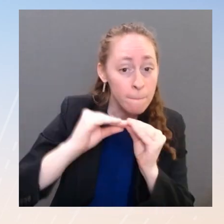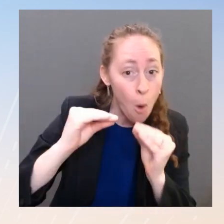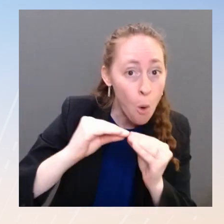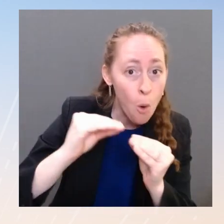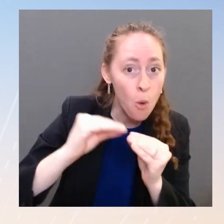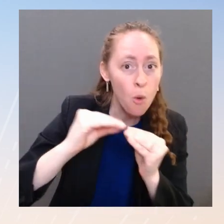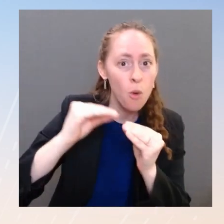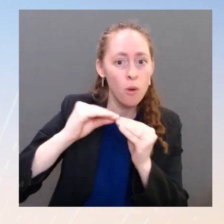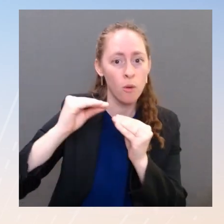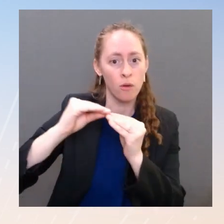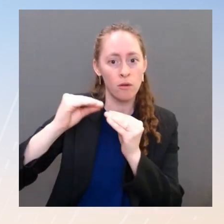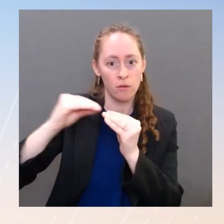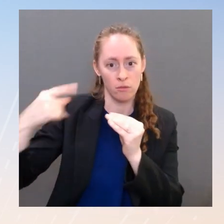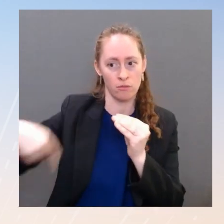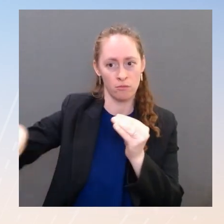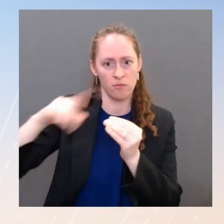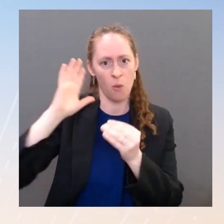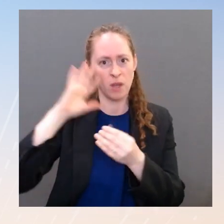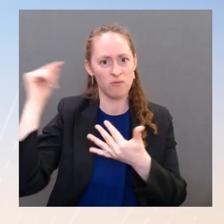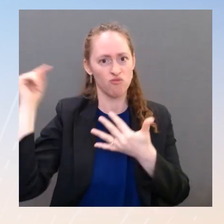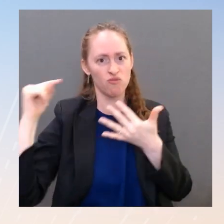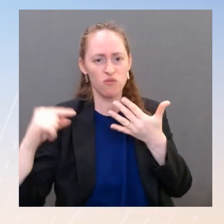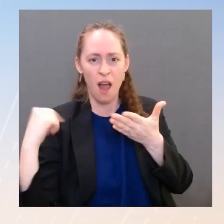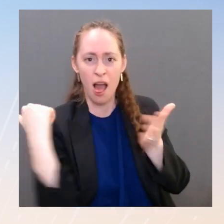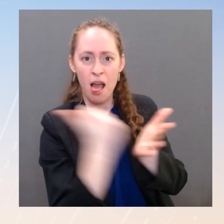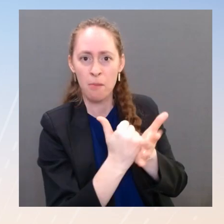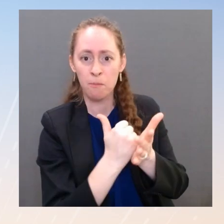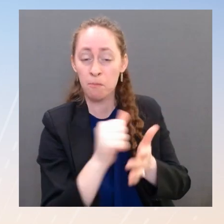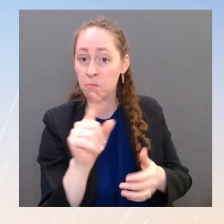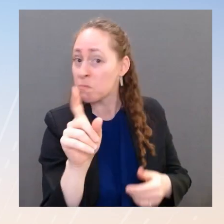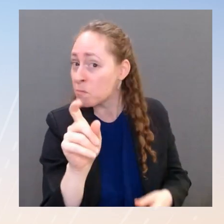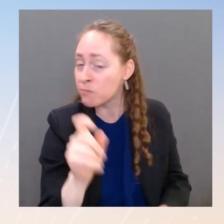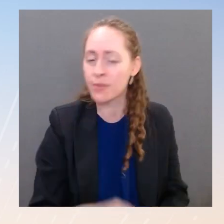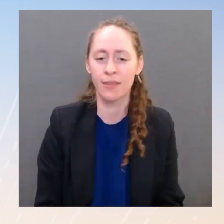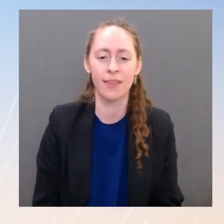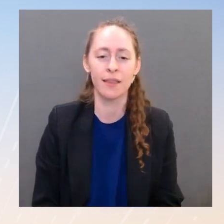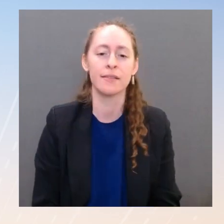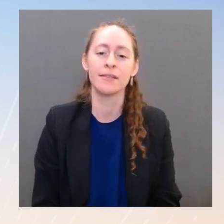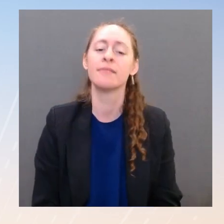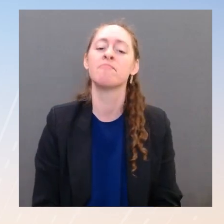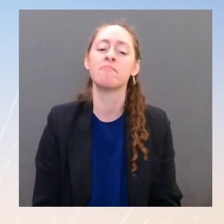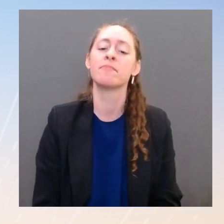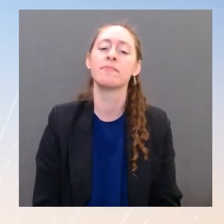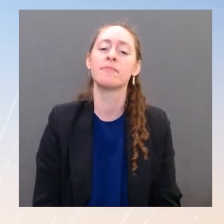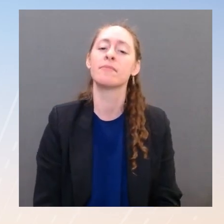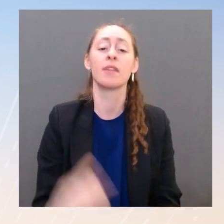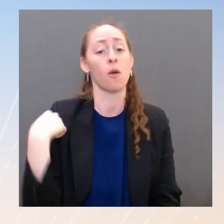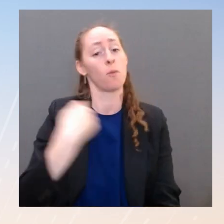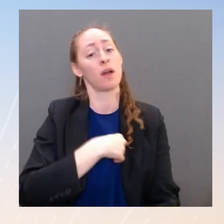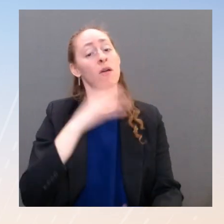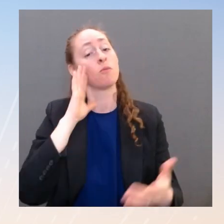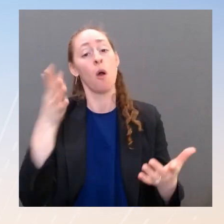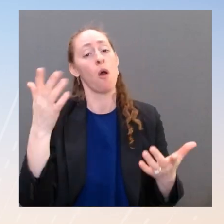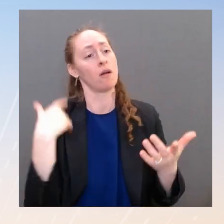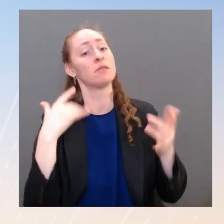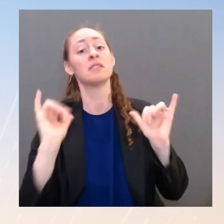for the Ukrainians and the Europeans in some capacity, but I don't have anything more specific at this point in time. The Press: Jen -- >> Ms. Psaki: Yeah. Go ahead.